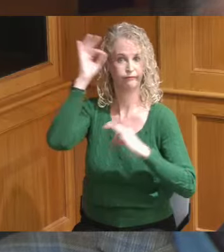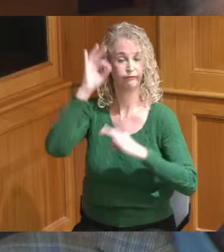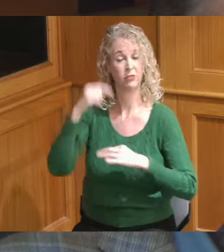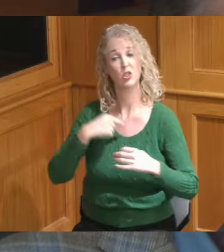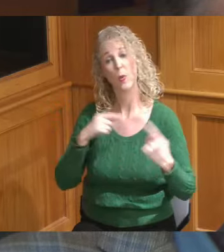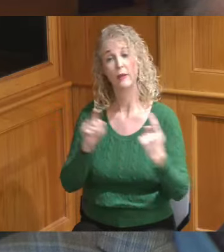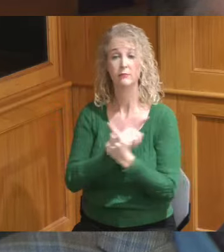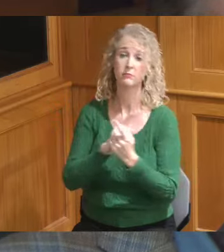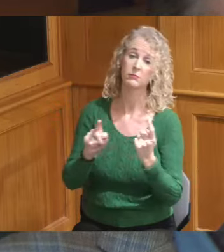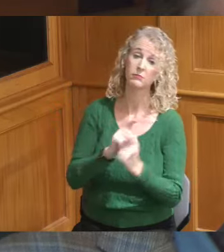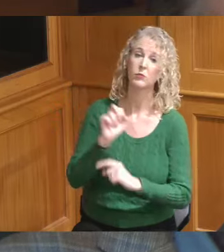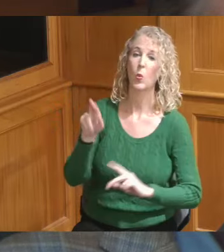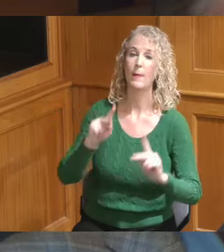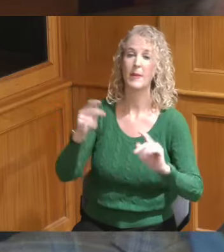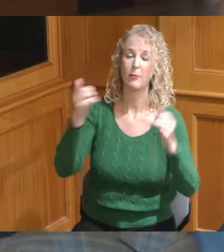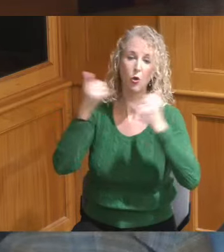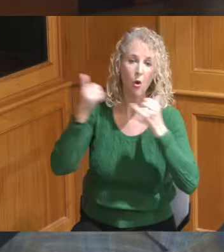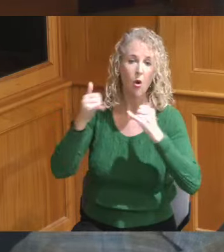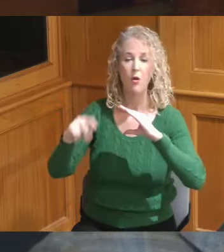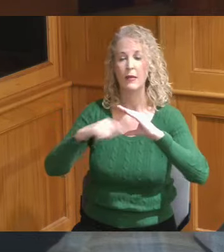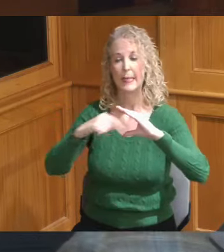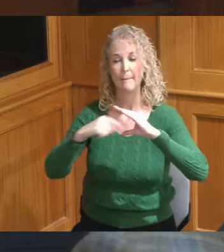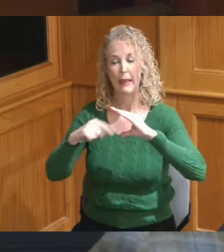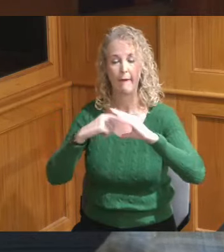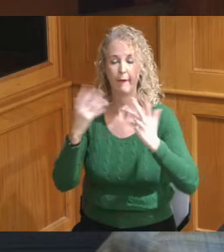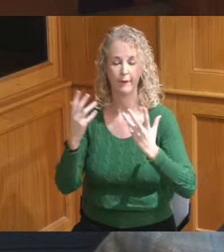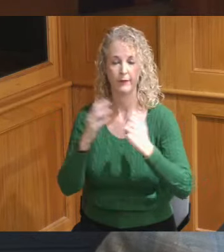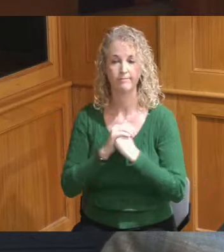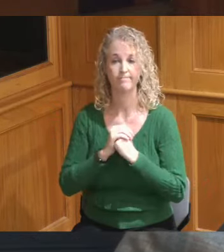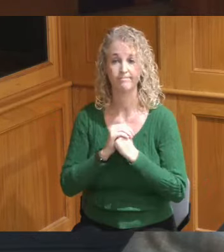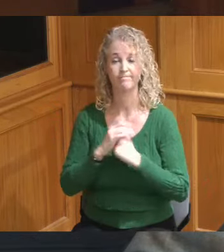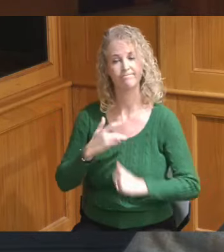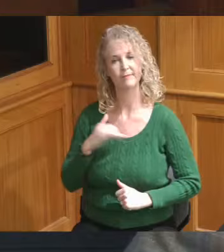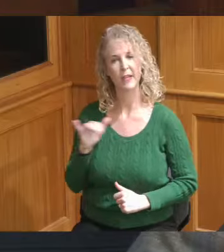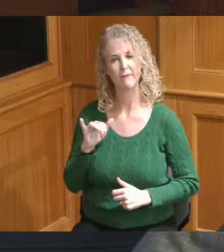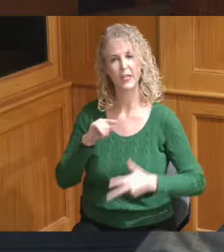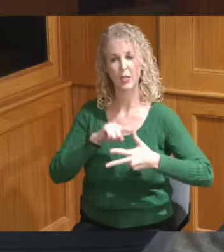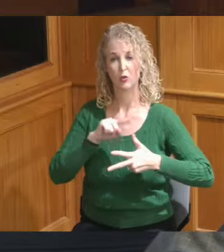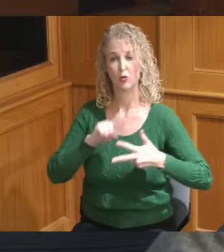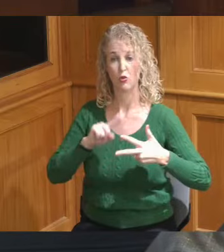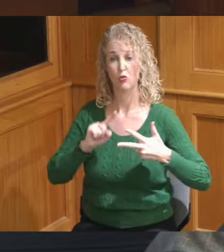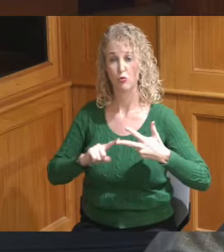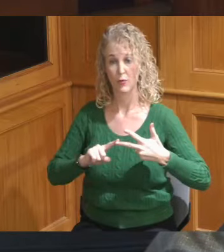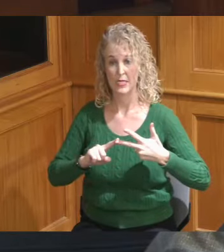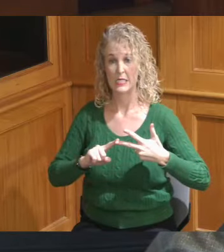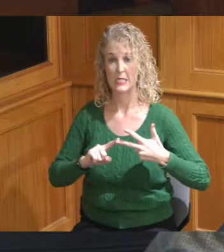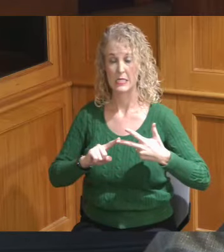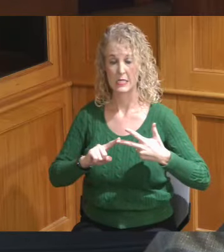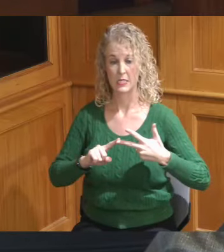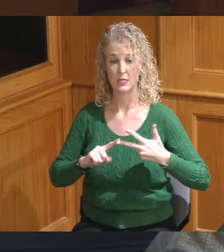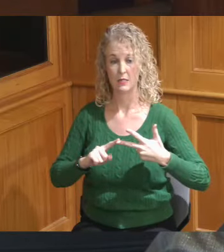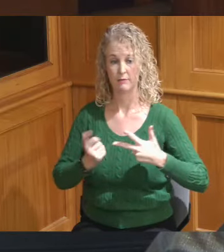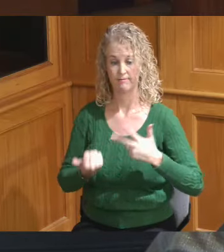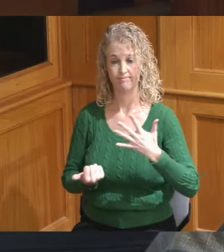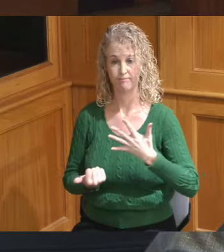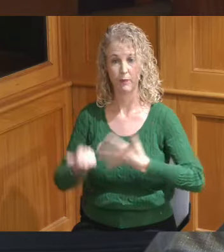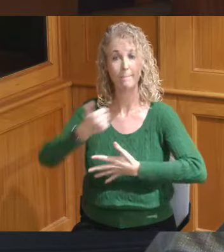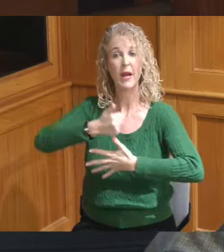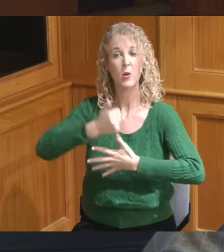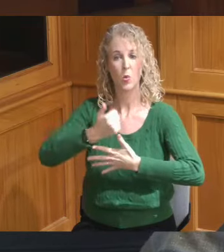our office and different things, there's three things that I wanted to fight for in this what